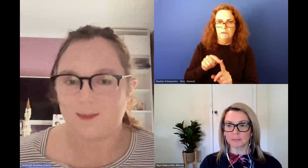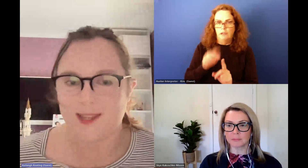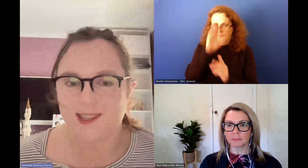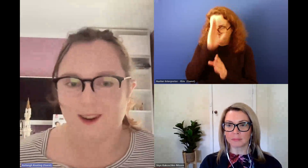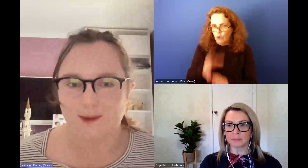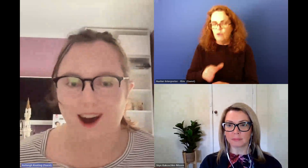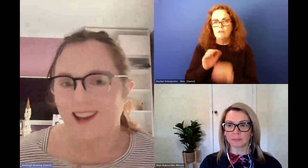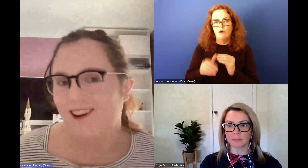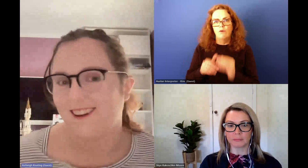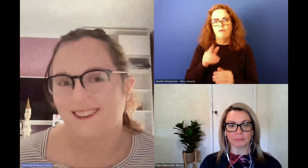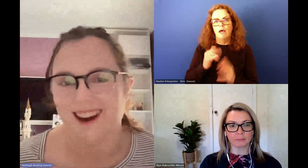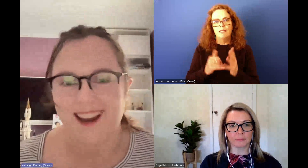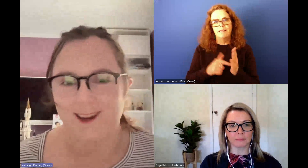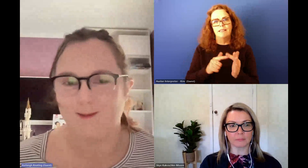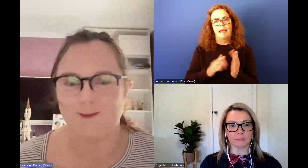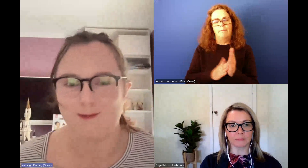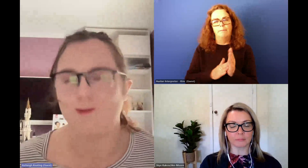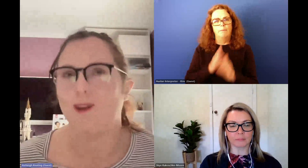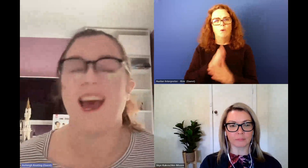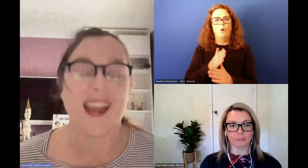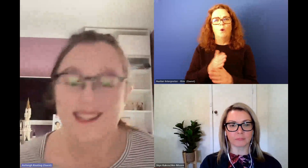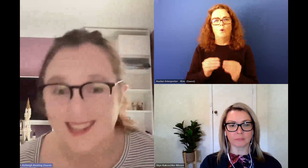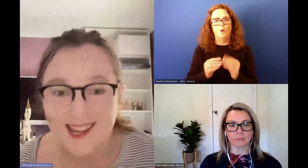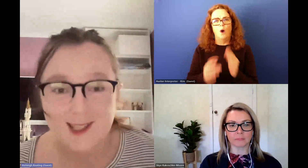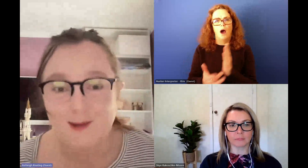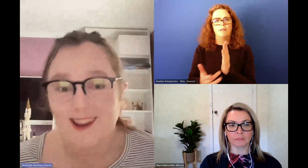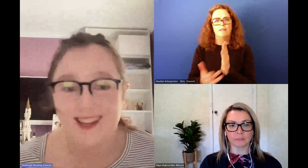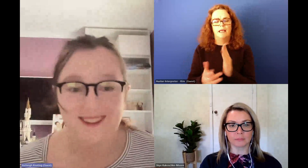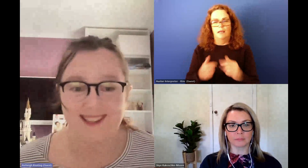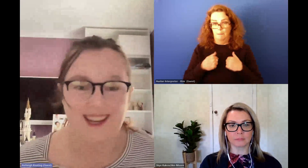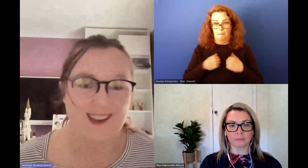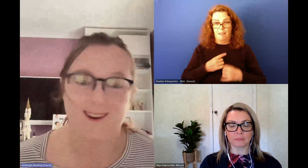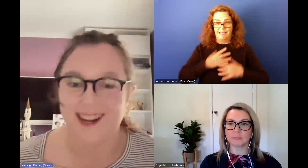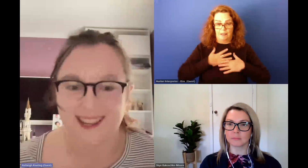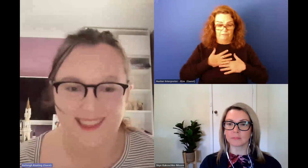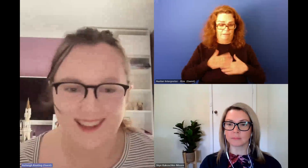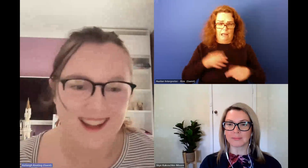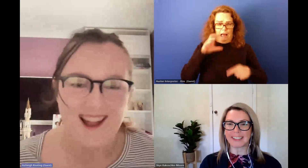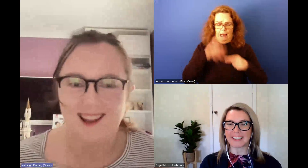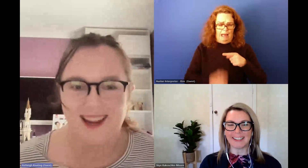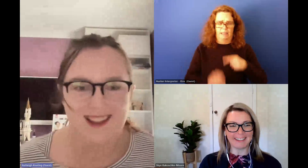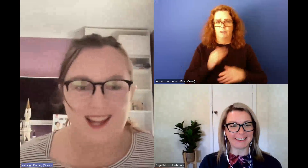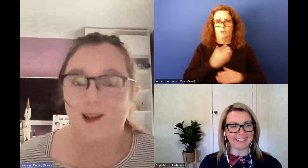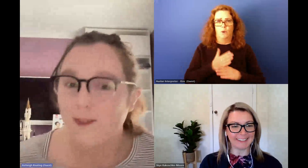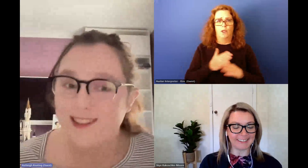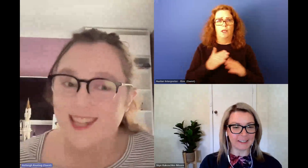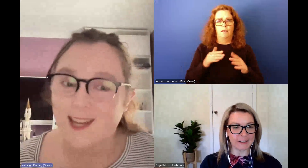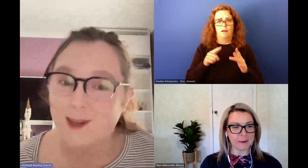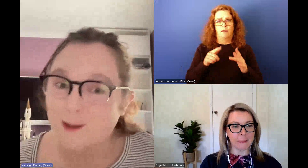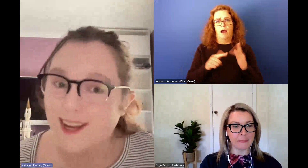such as myself but I know I would hate to work in it or anything like that no offense to anyone who